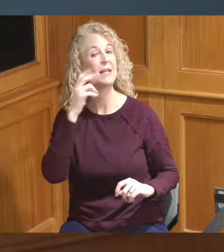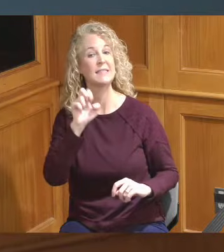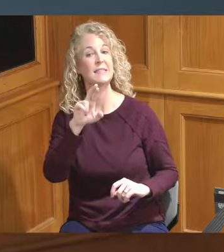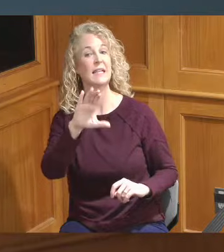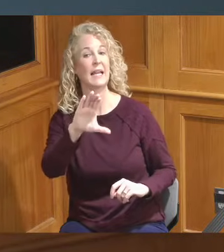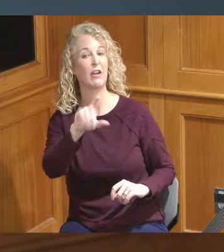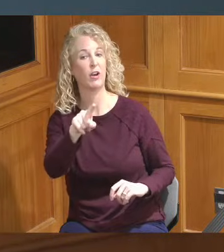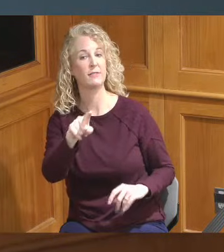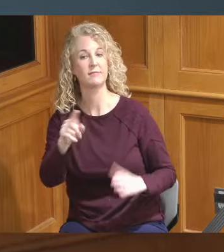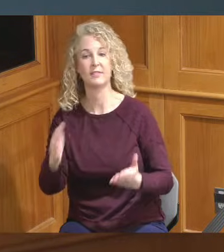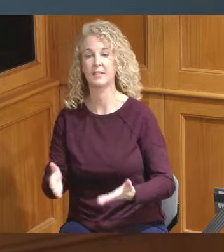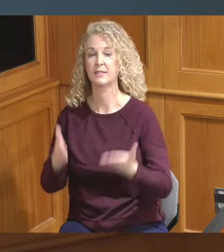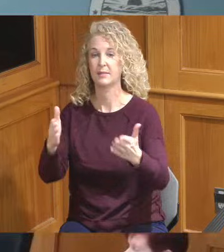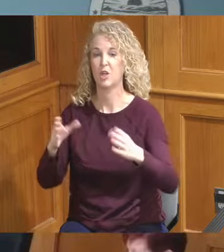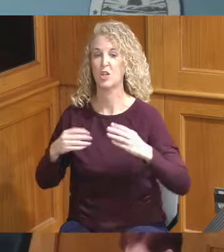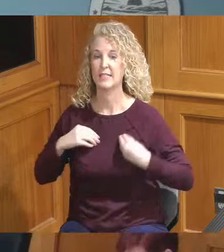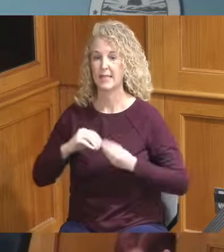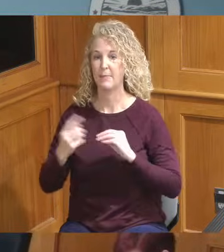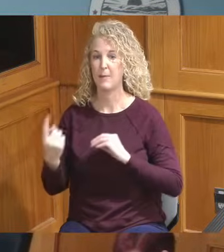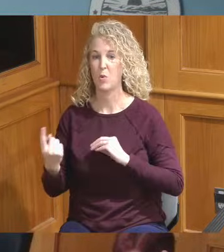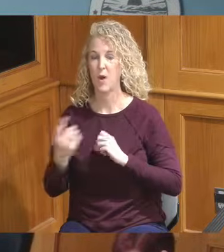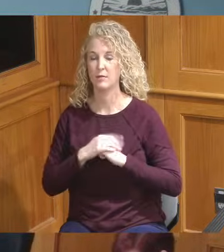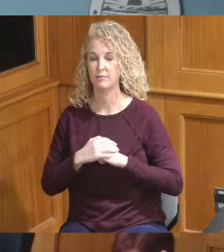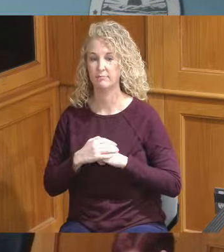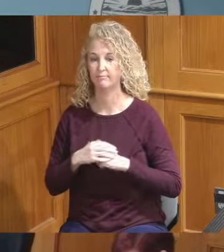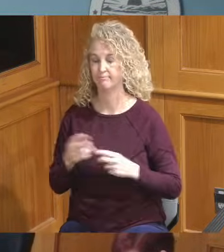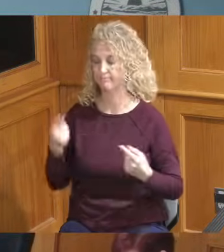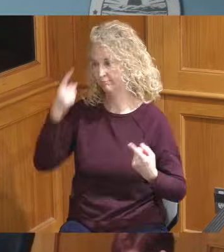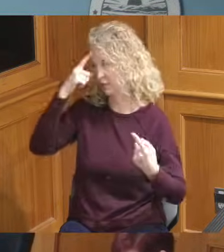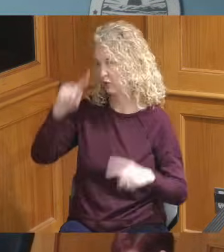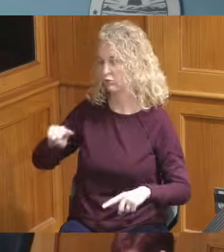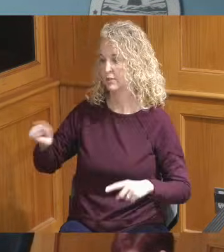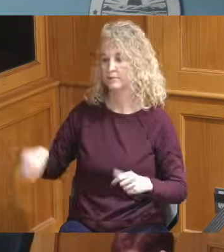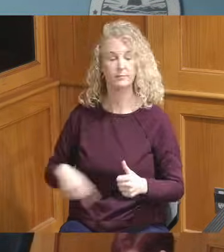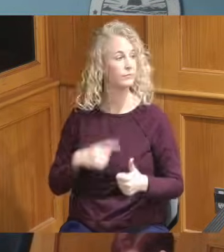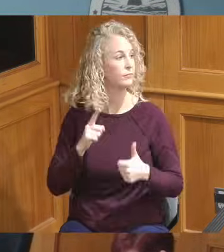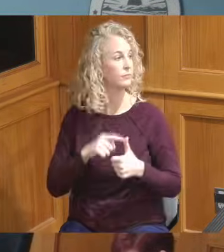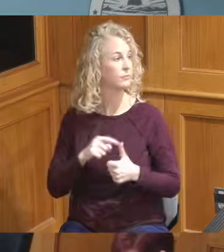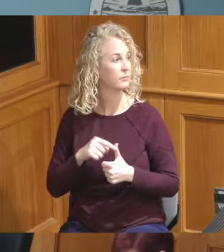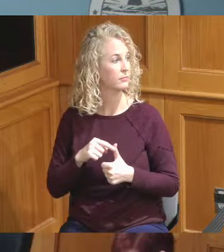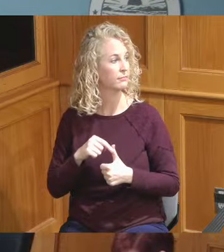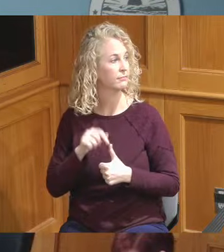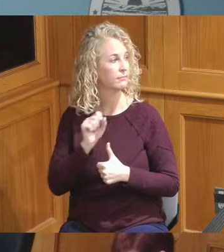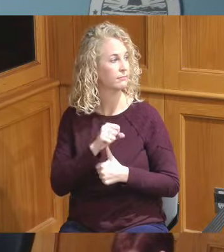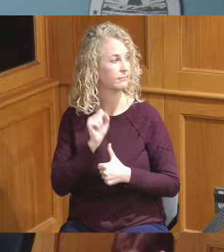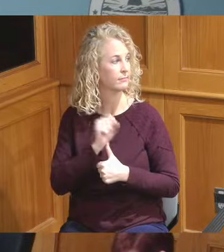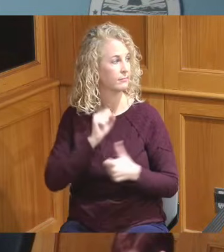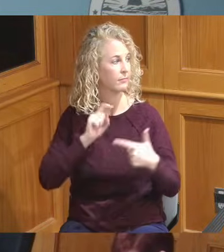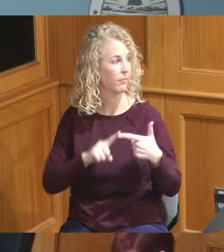I make a motion to accept this motion. Second. Commissioner Summerow Dumas. Yes. Commissioner